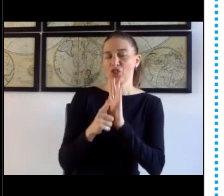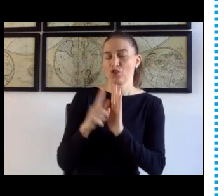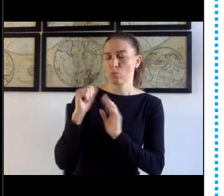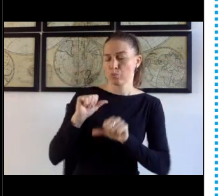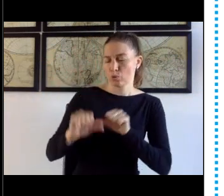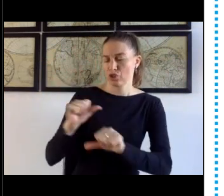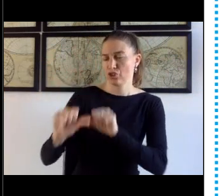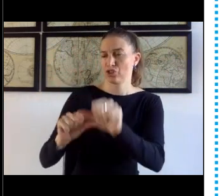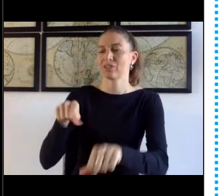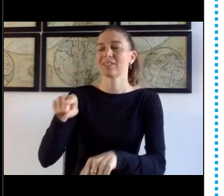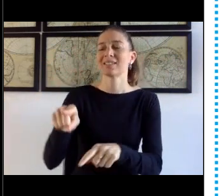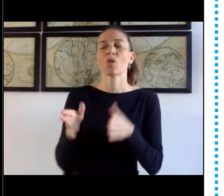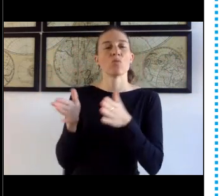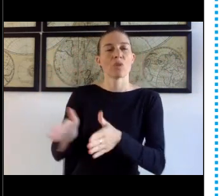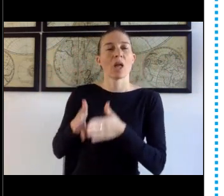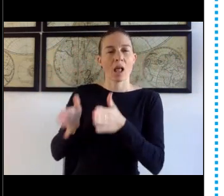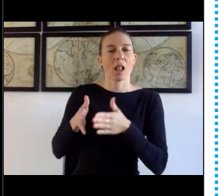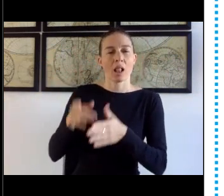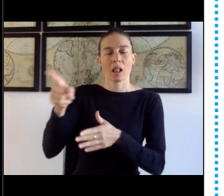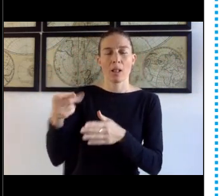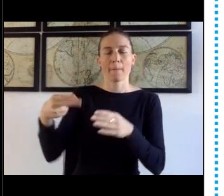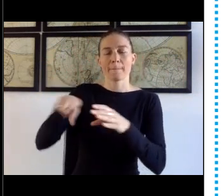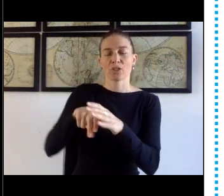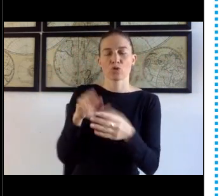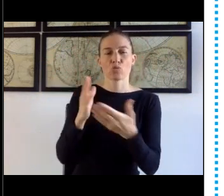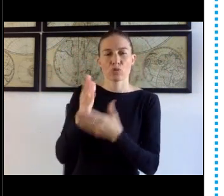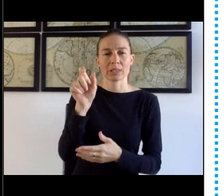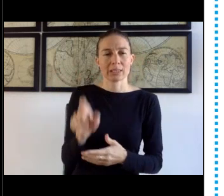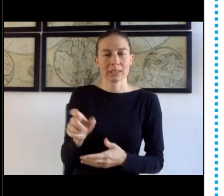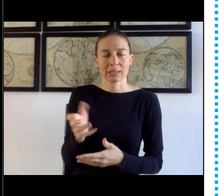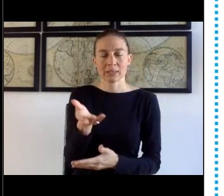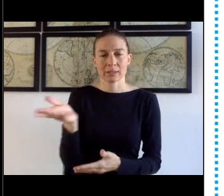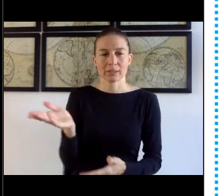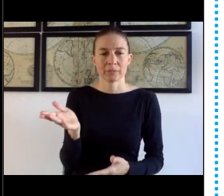which I'll go also into detail. But for these two on-going mechanisms